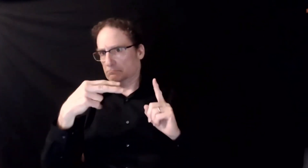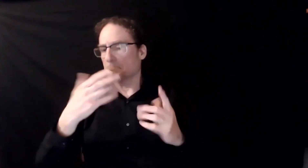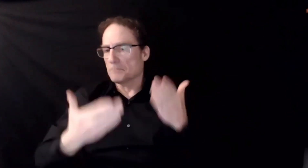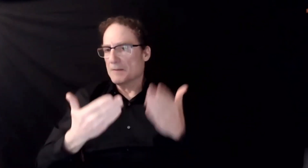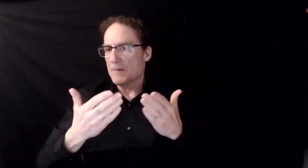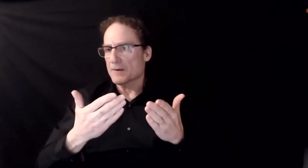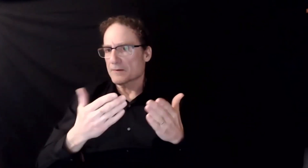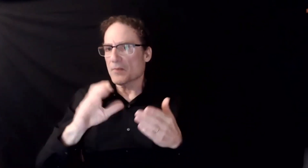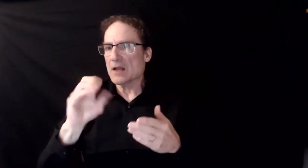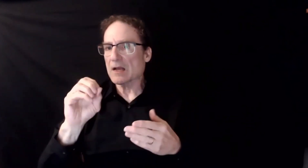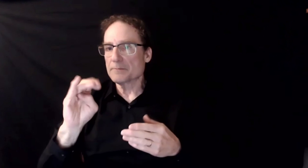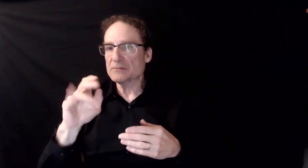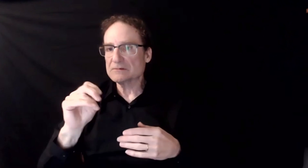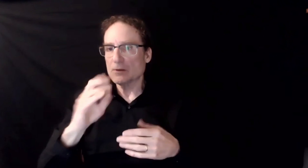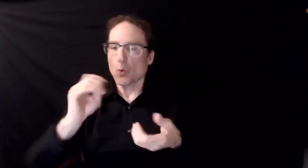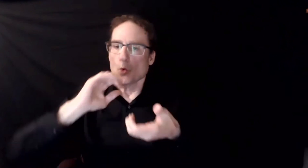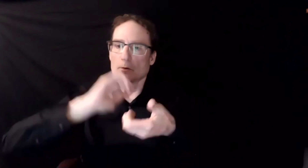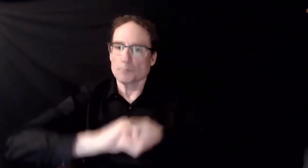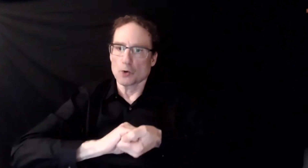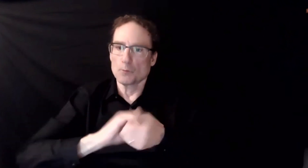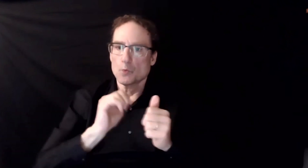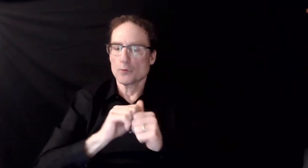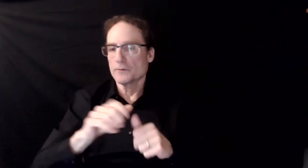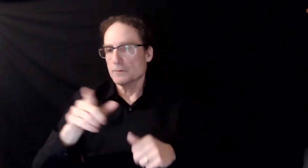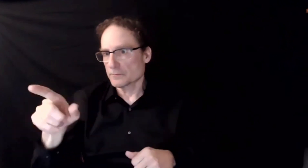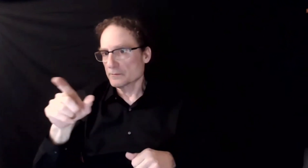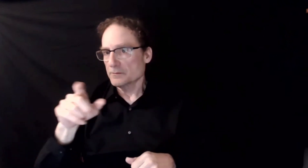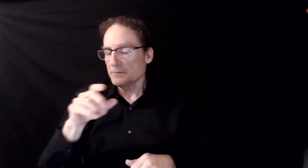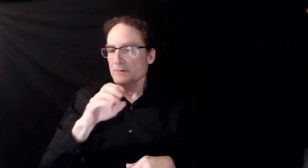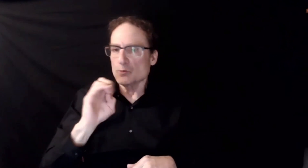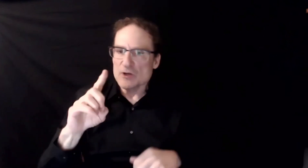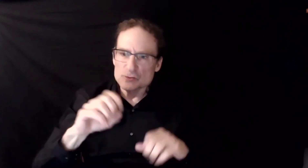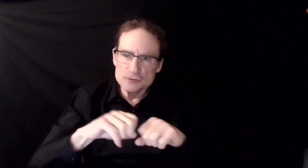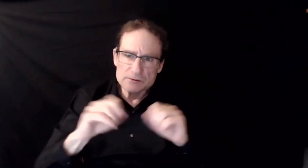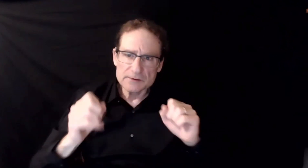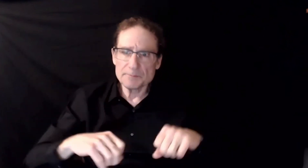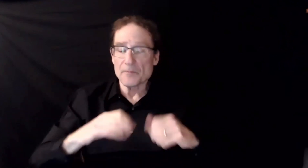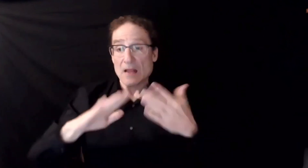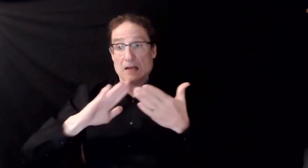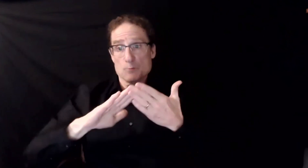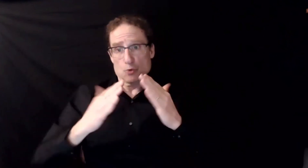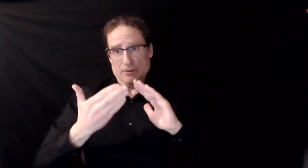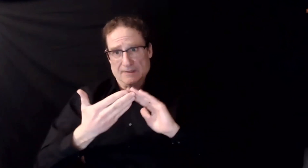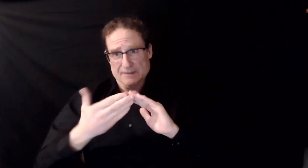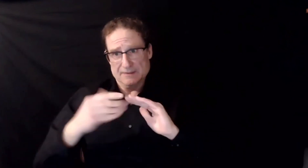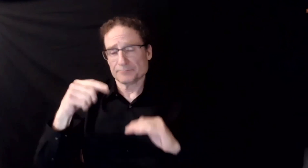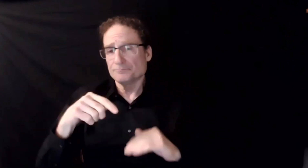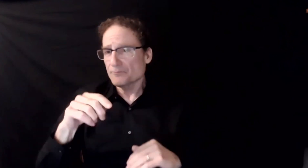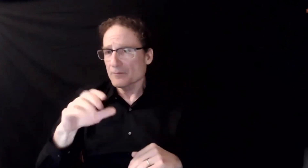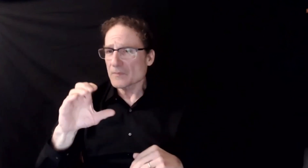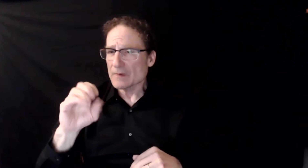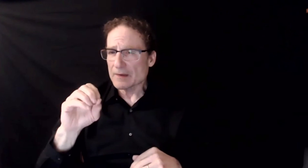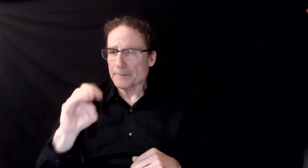familiar with that at this time, but from my perspective I would say that the Commission should look into that or needs to partner with the educational system. And